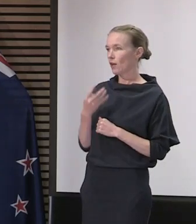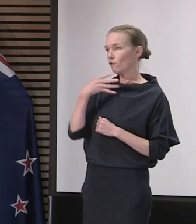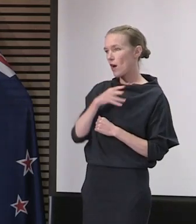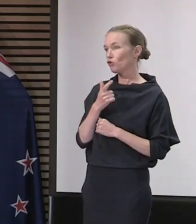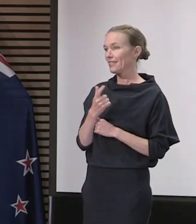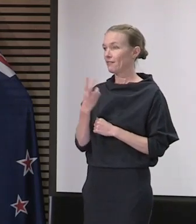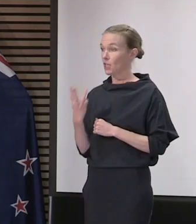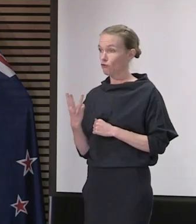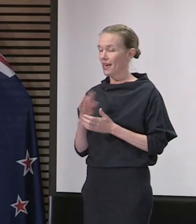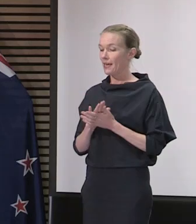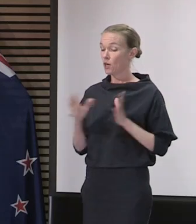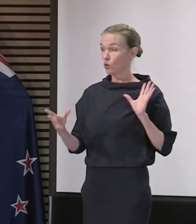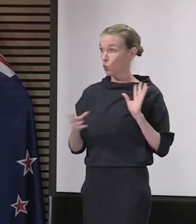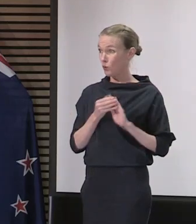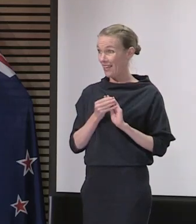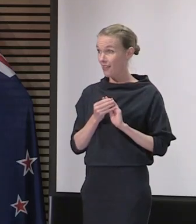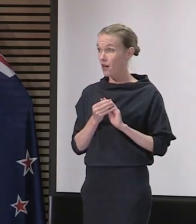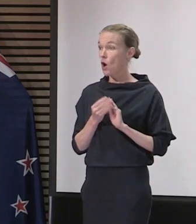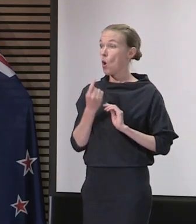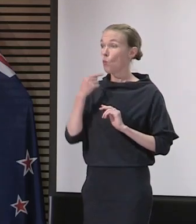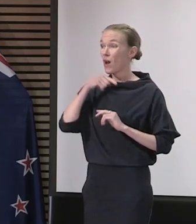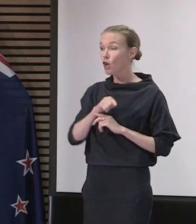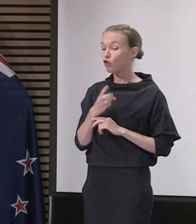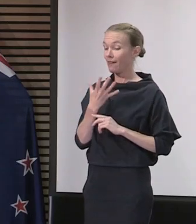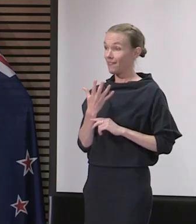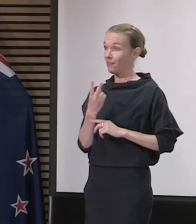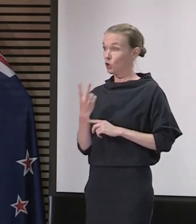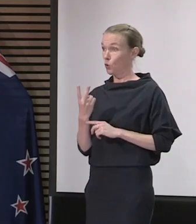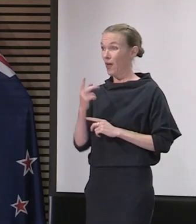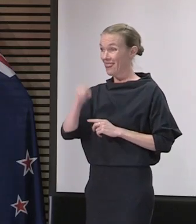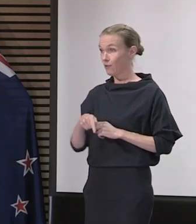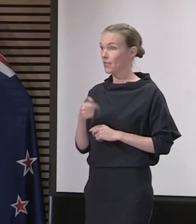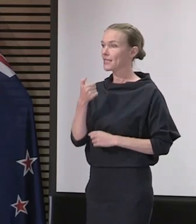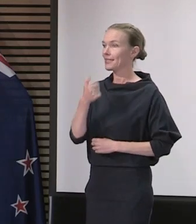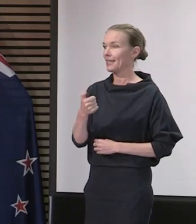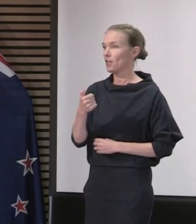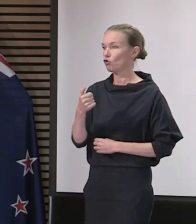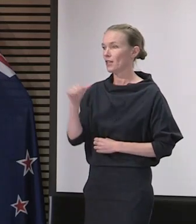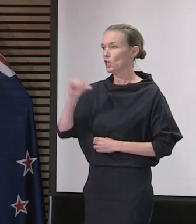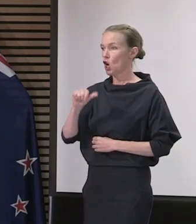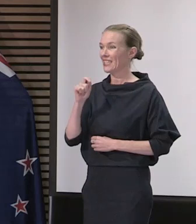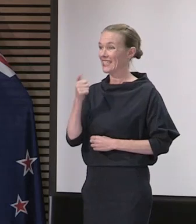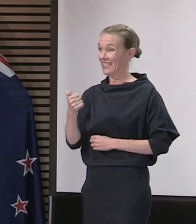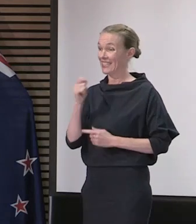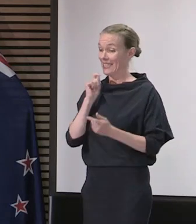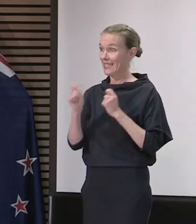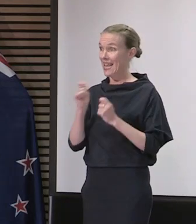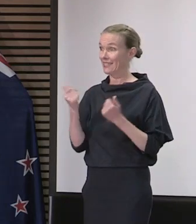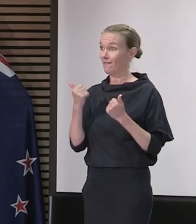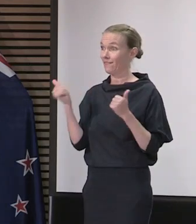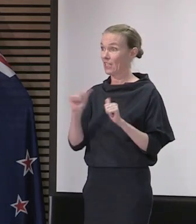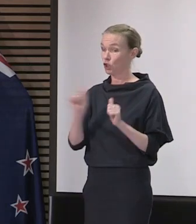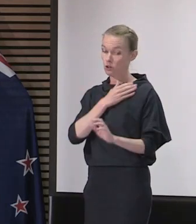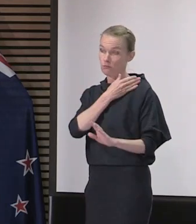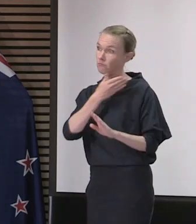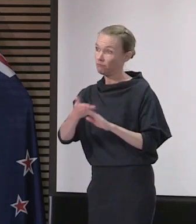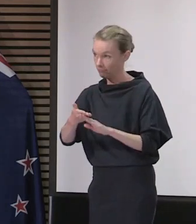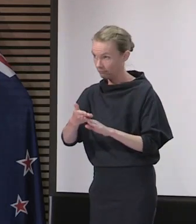number of test, 2,473 tests